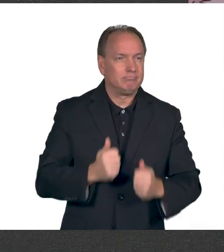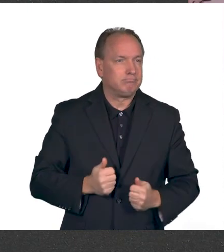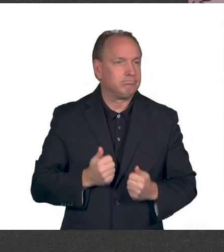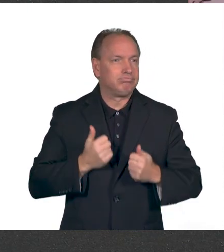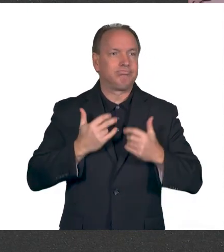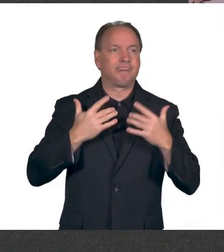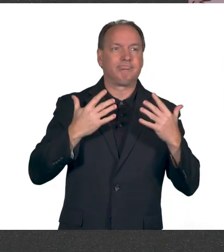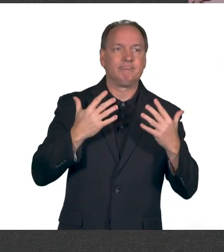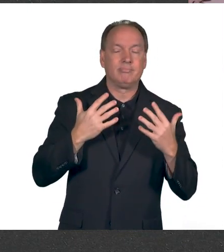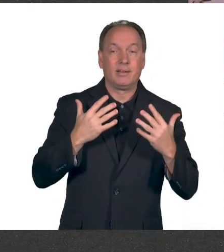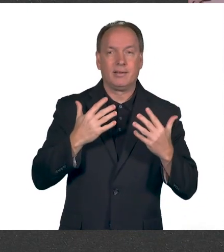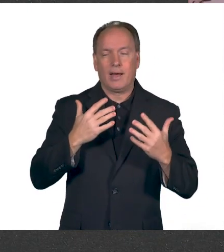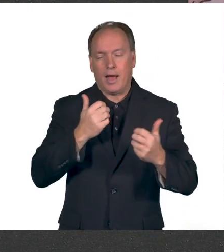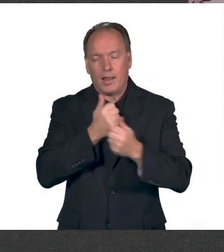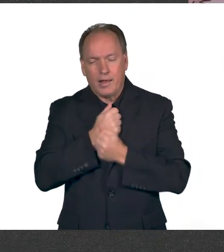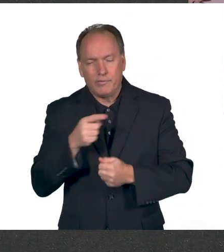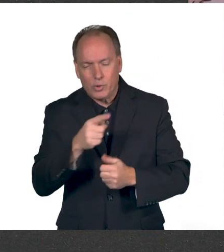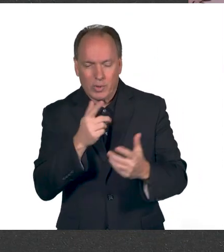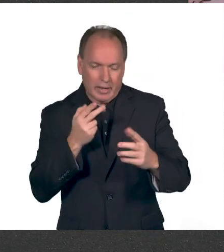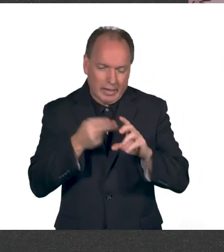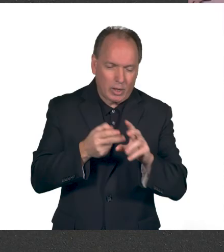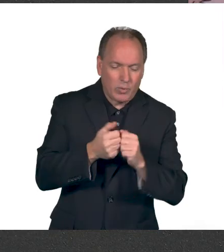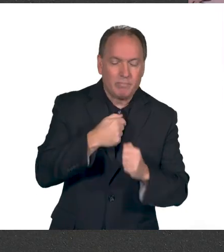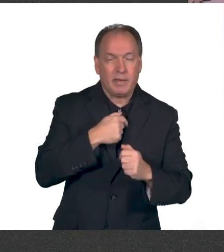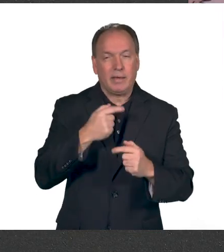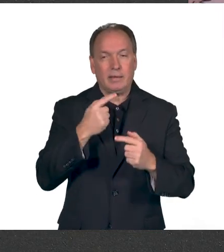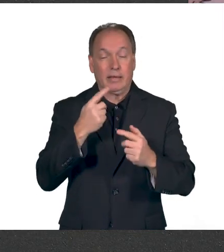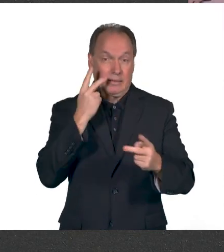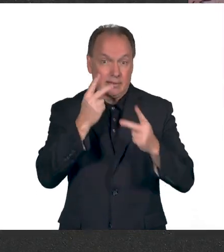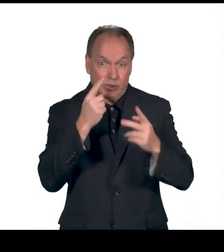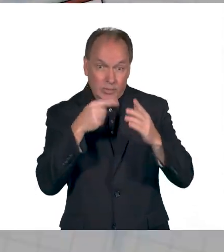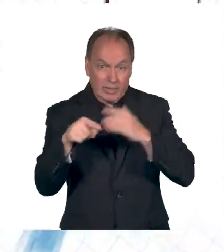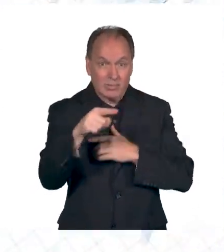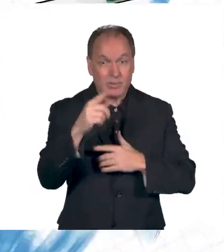I love that you were here with me smarties I'll see you next week, bye bye.